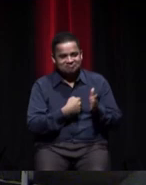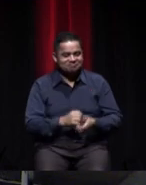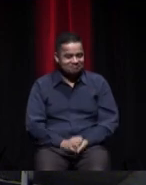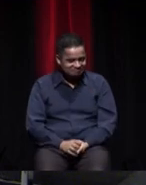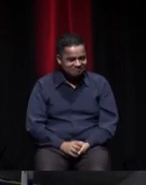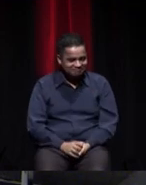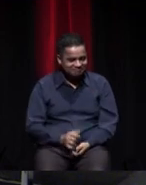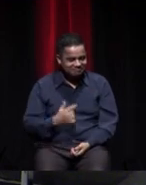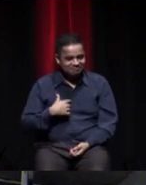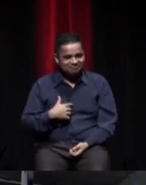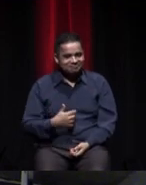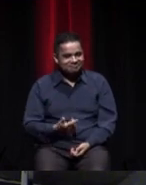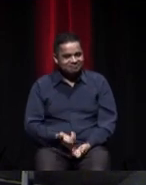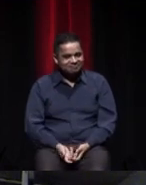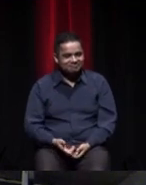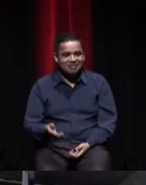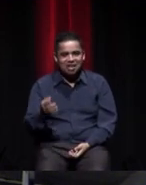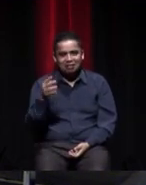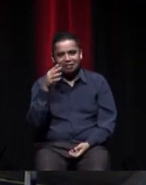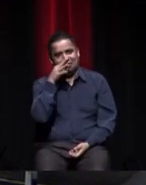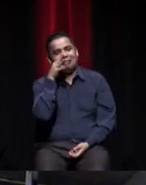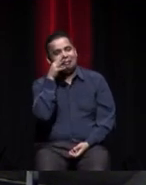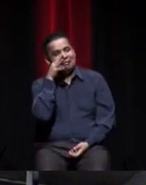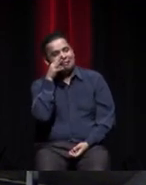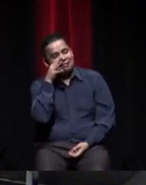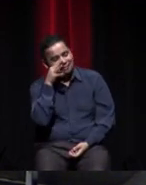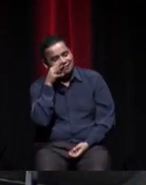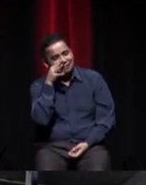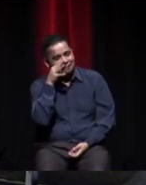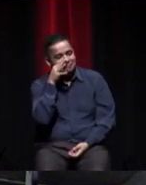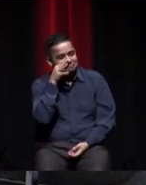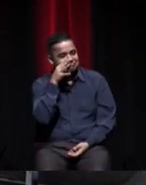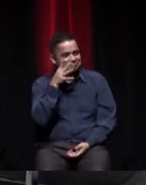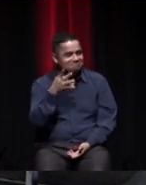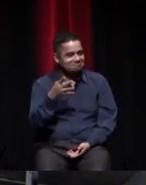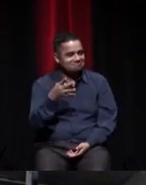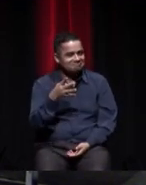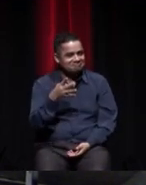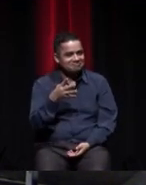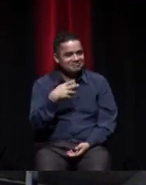I was in rapture and think I didn't get it right.